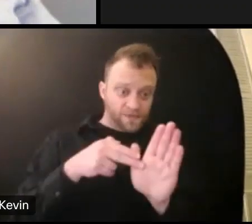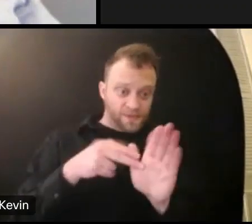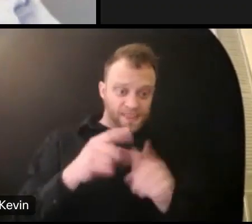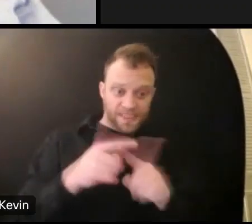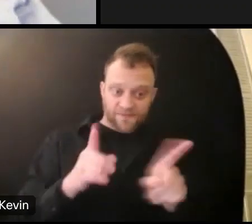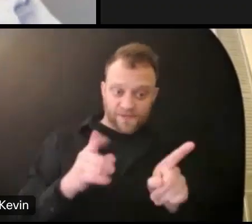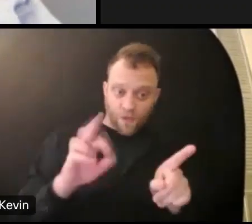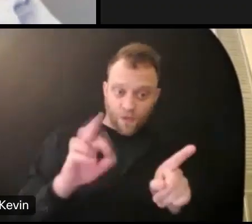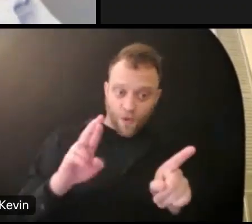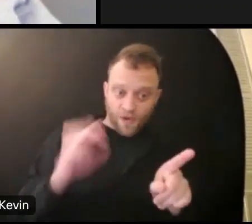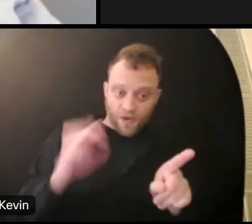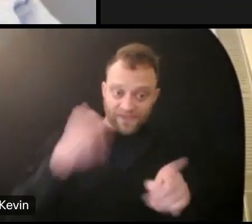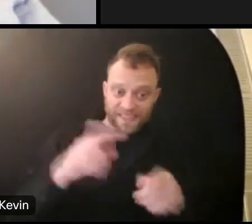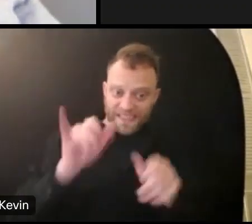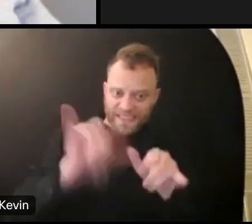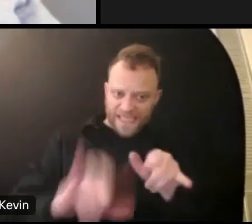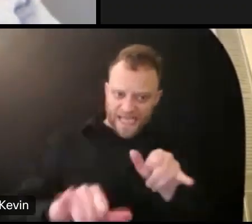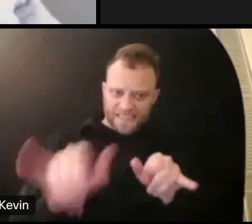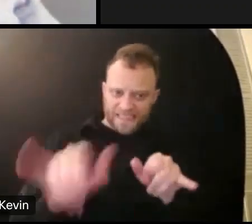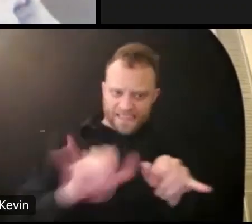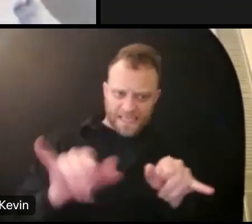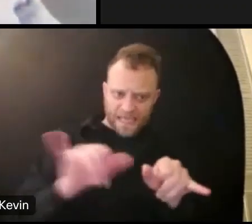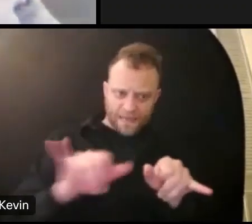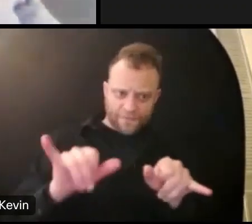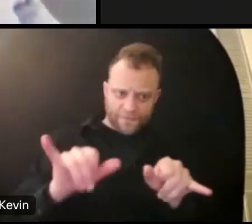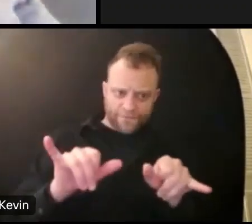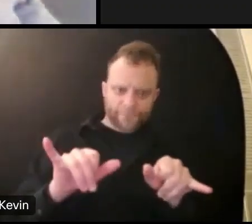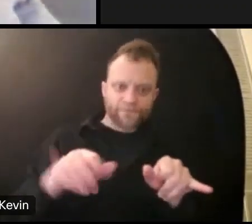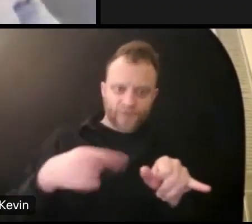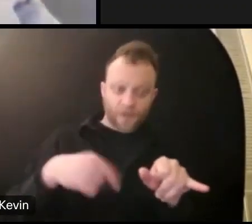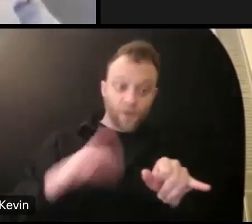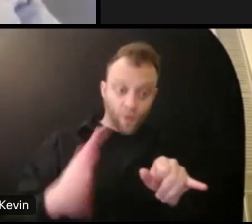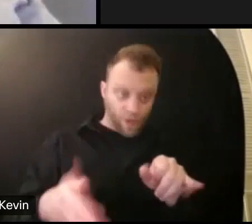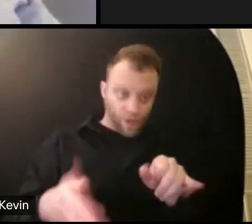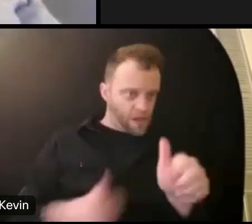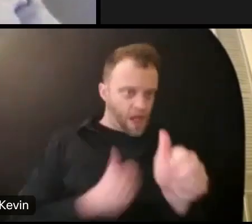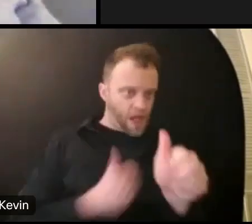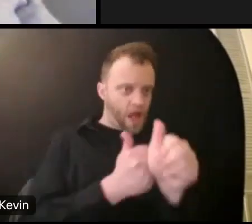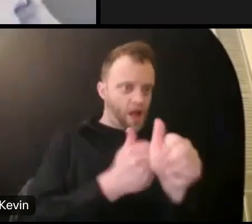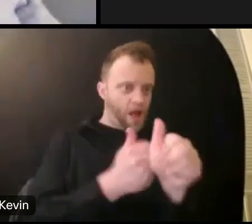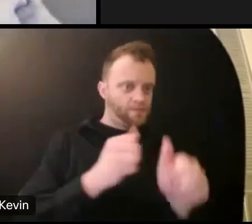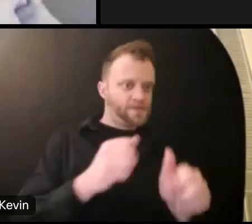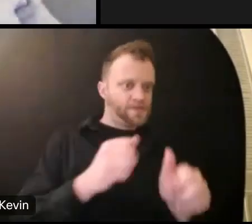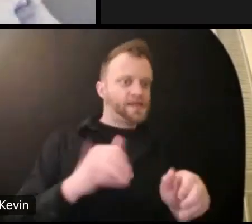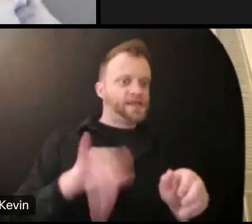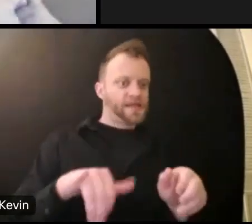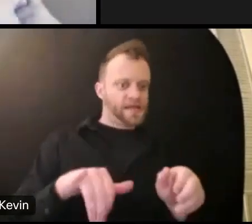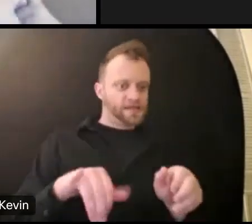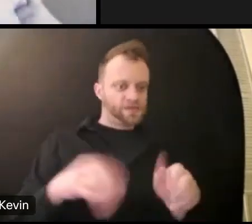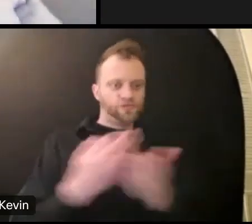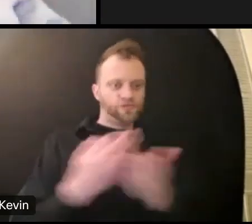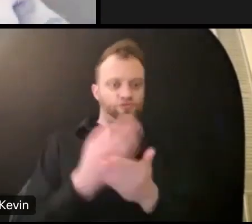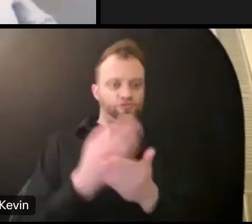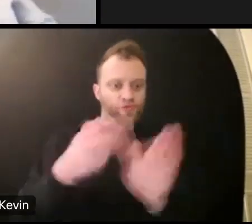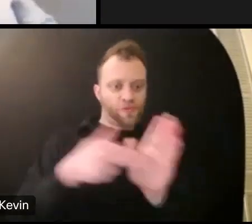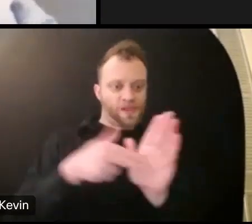attempting to update that to the new designation. But it in essence that account is an old account.